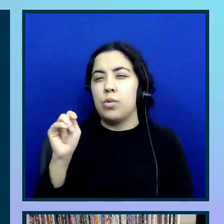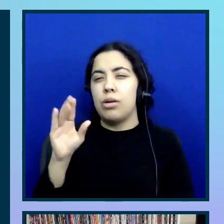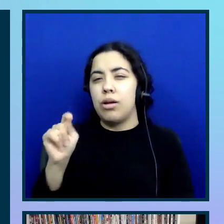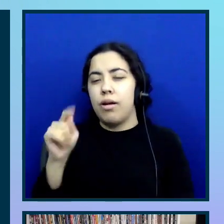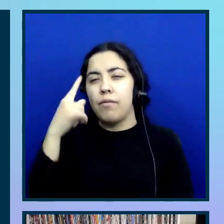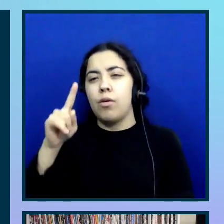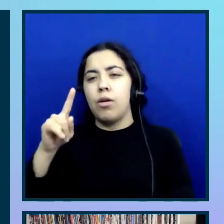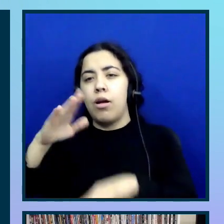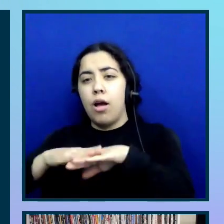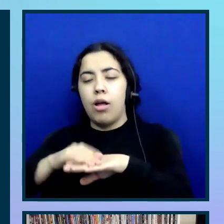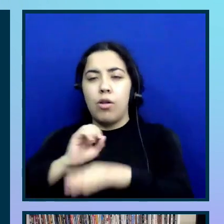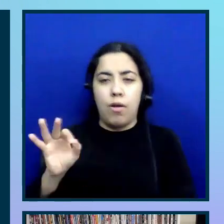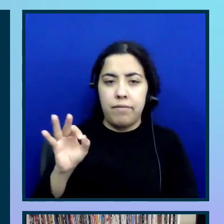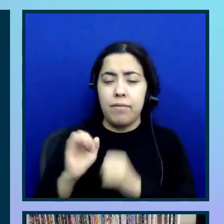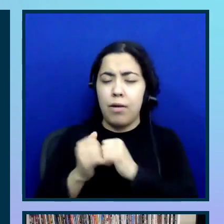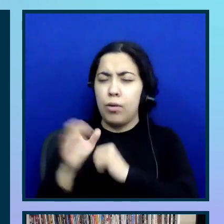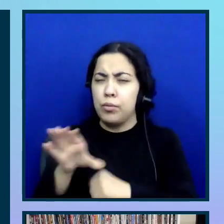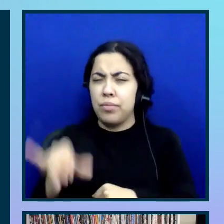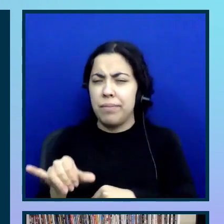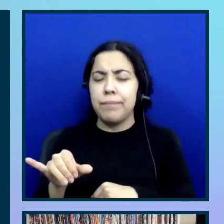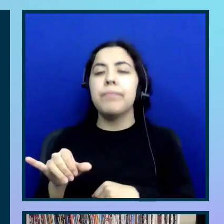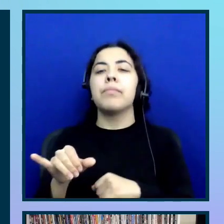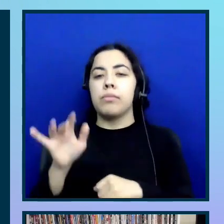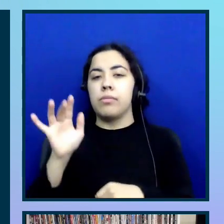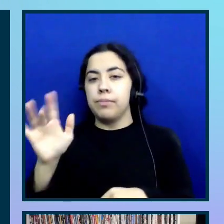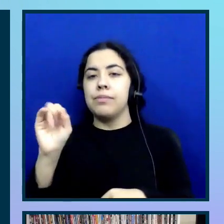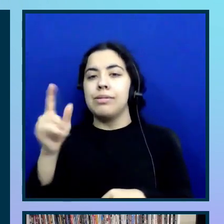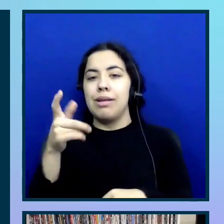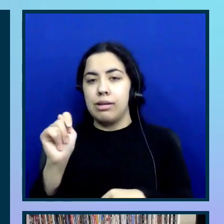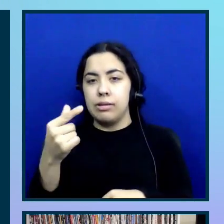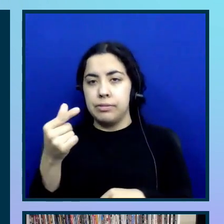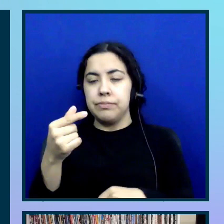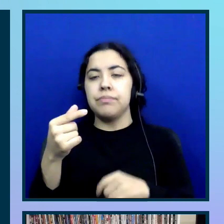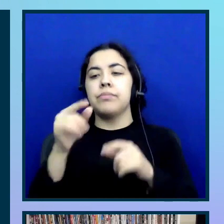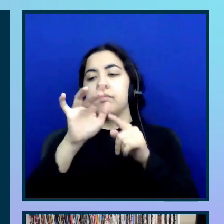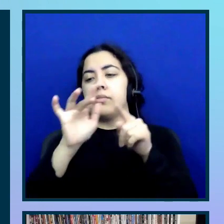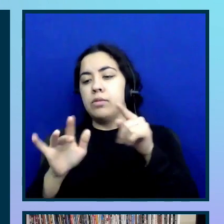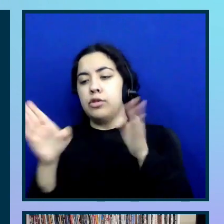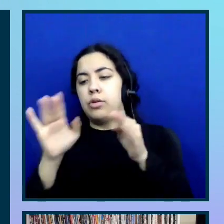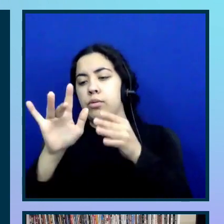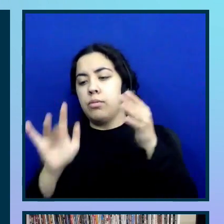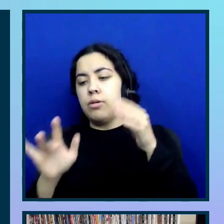To activate this feature, you go to settings, general, accessibility, accessibility shortcut.